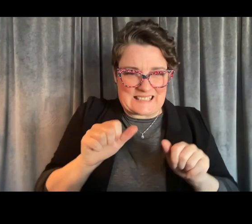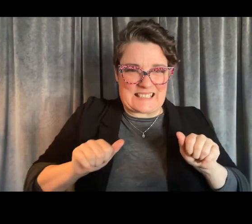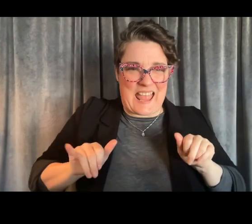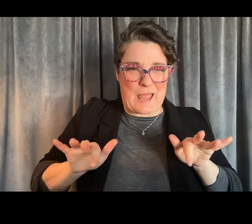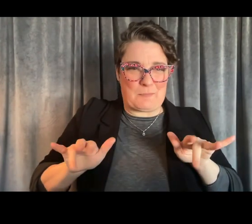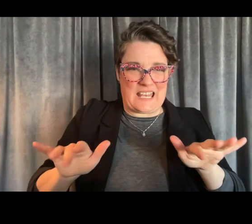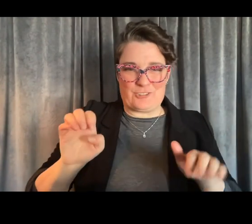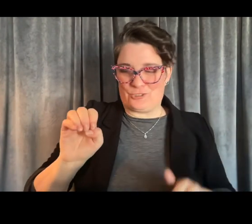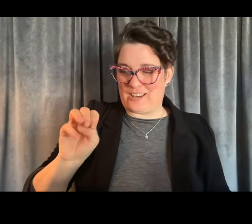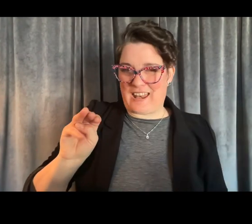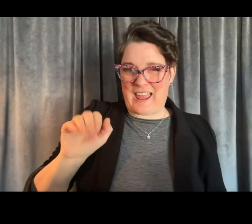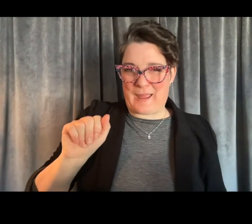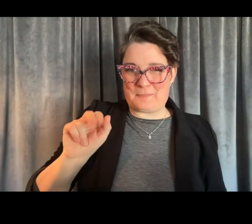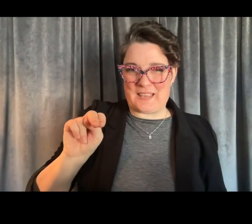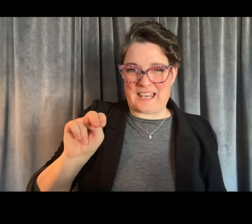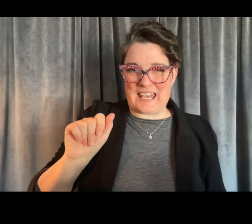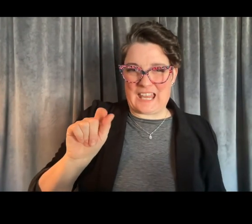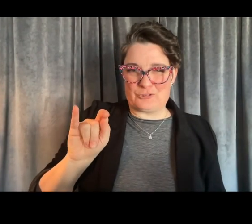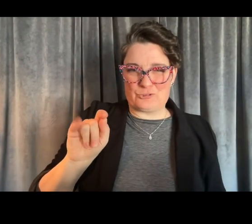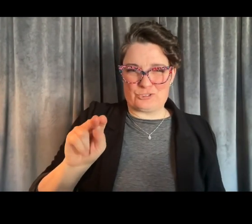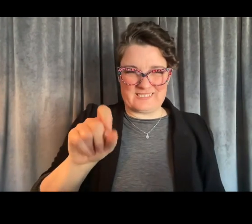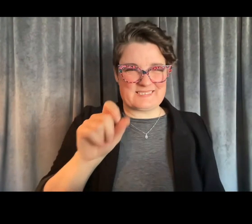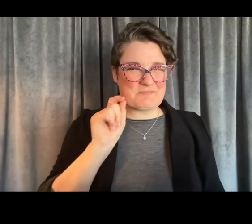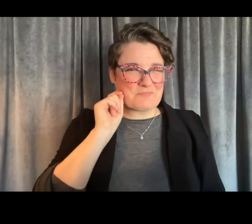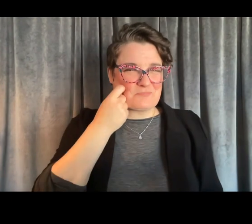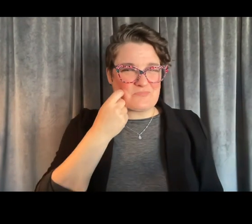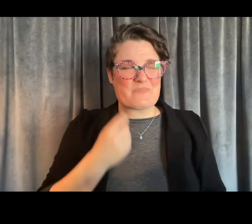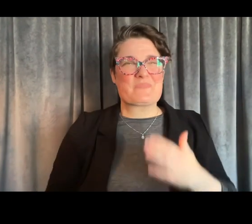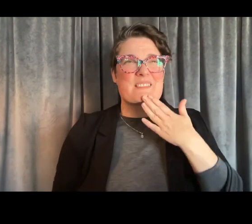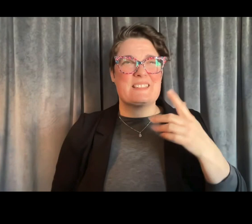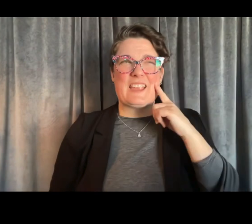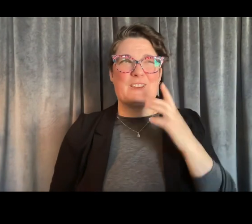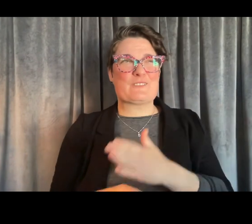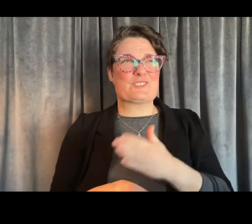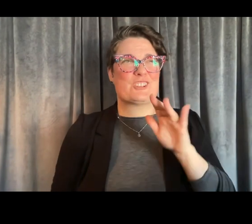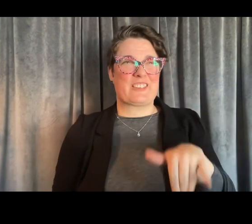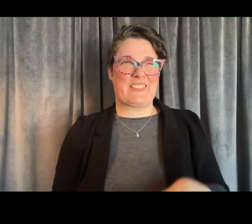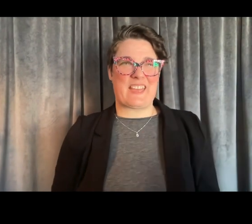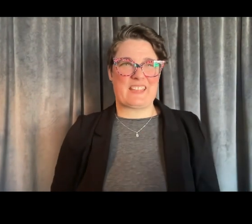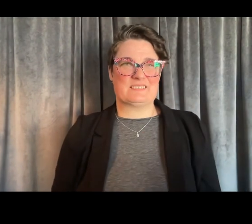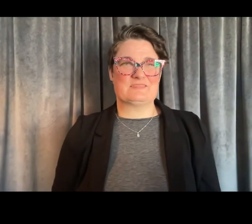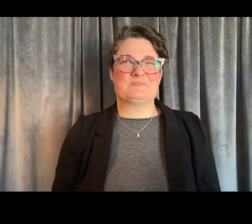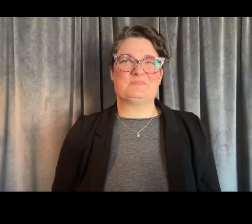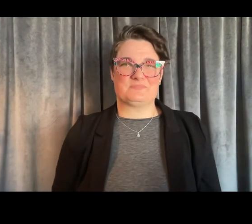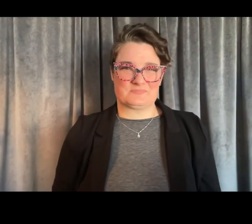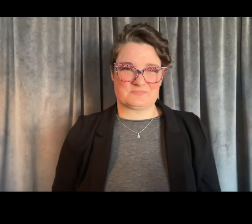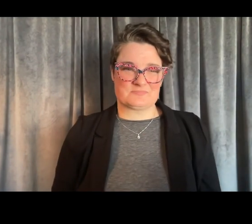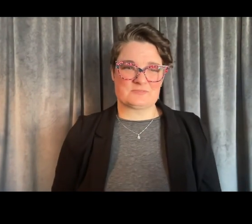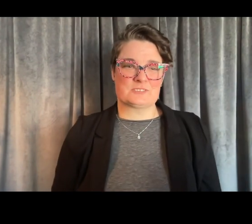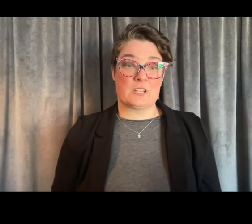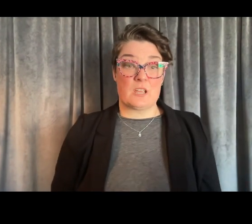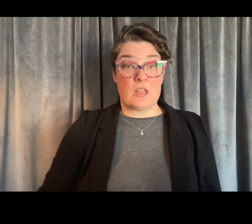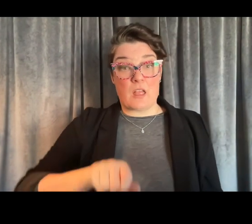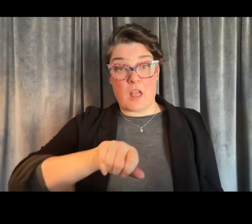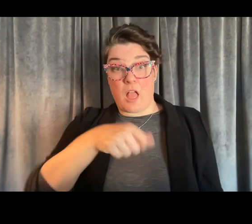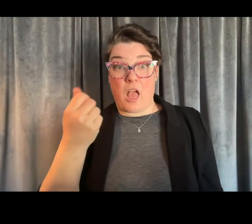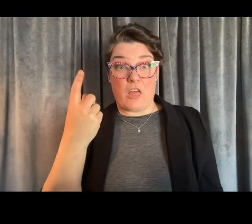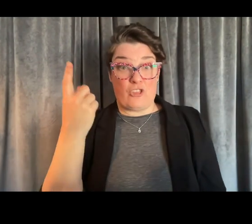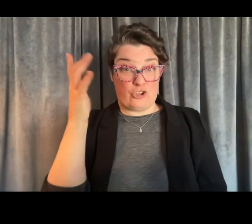Yeah that's really cool. Thank you for sharing this. Rebekah: Yeah And then the other tree that's really associated